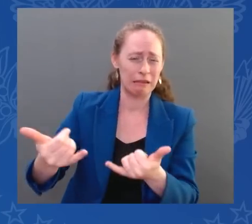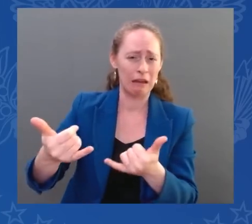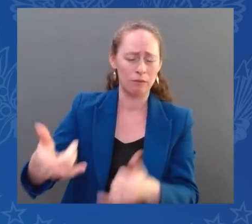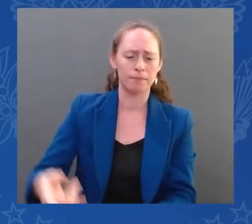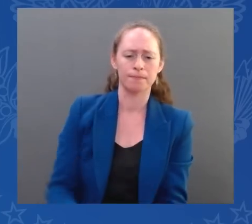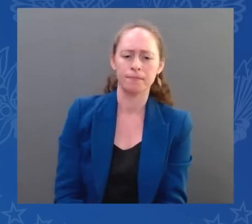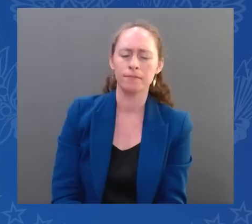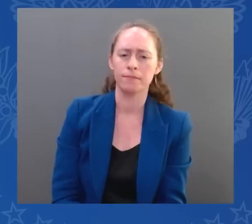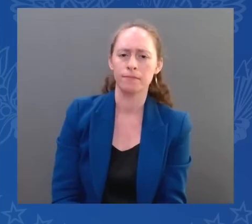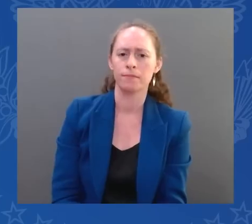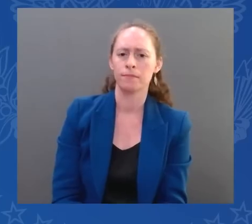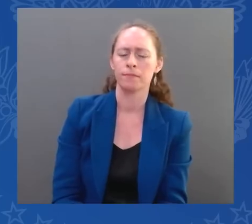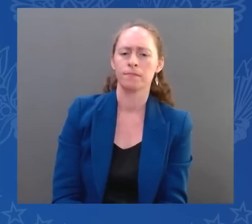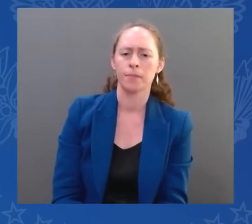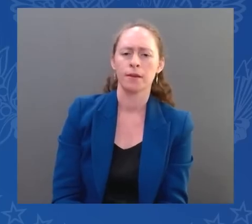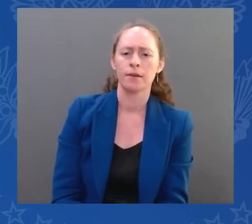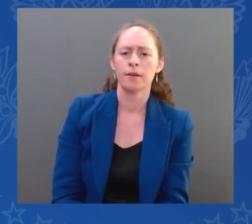at the Japanese embassy on the way to the CIA.